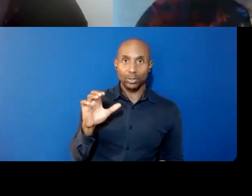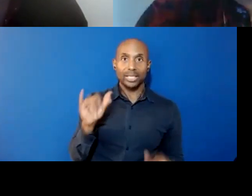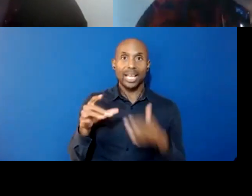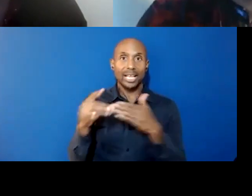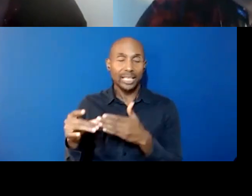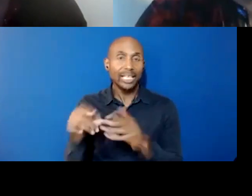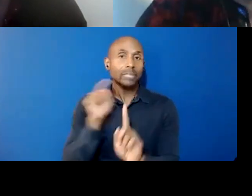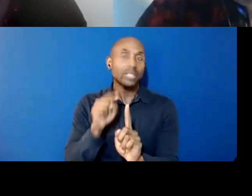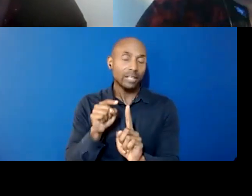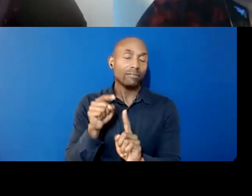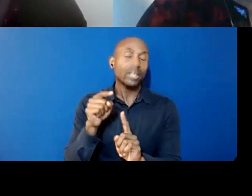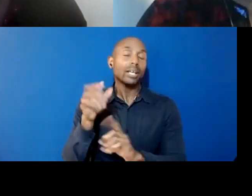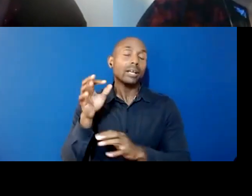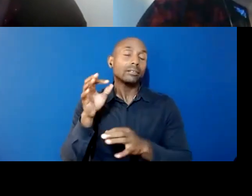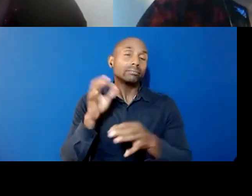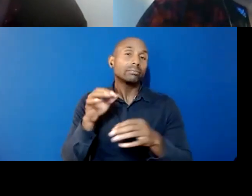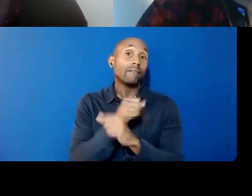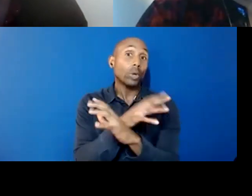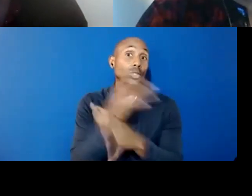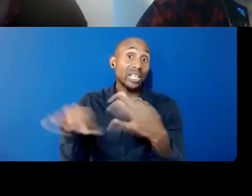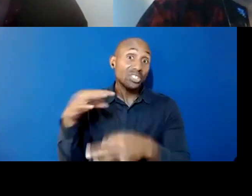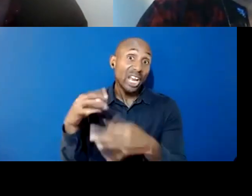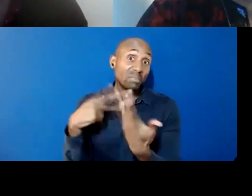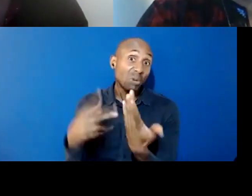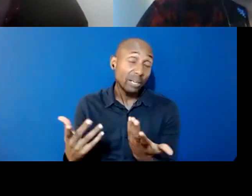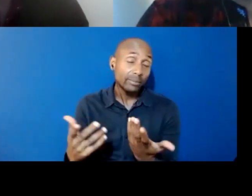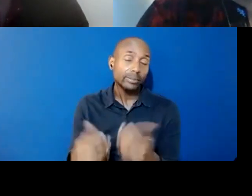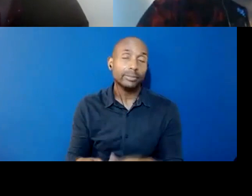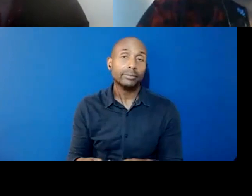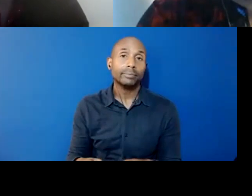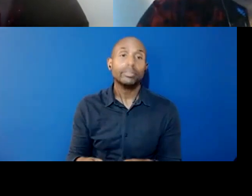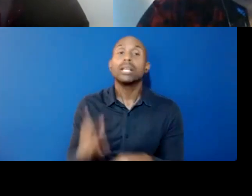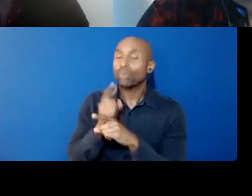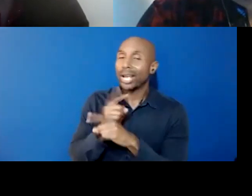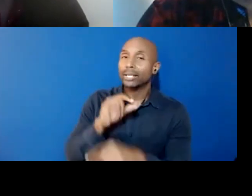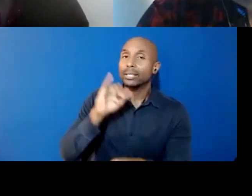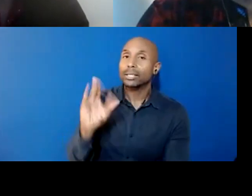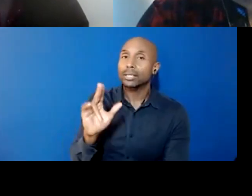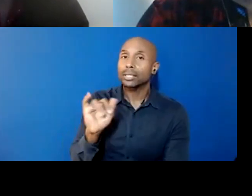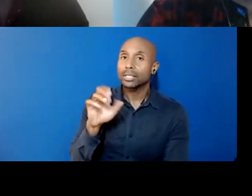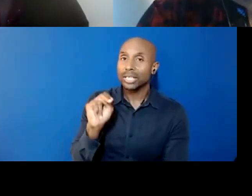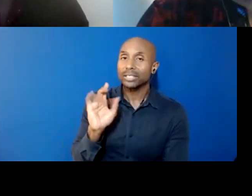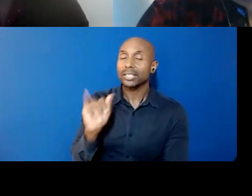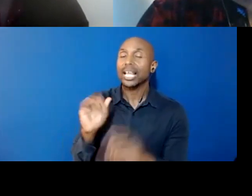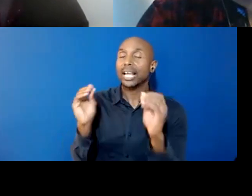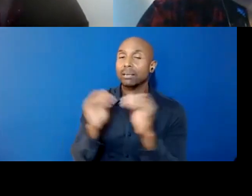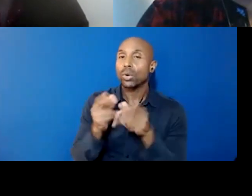Yes, those are more short term and more focused versus students taking